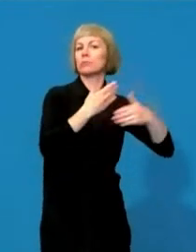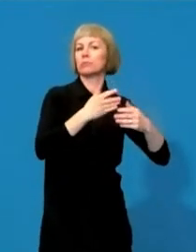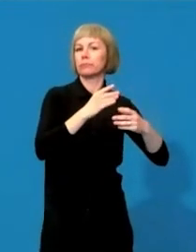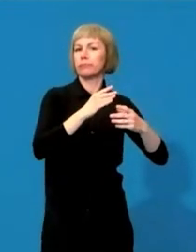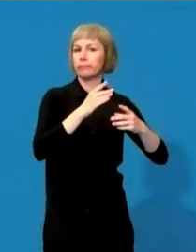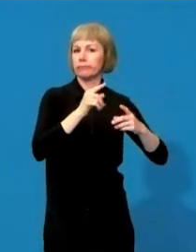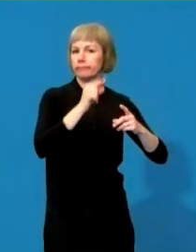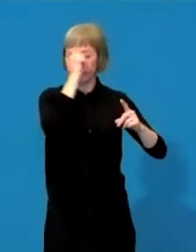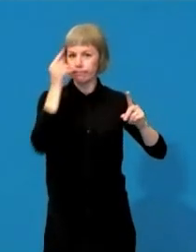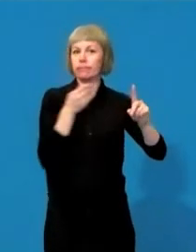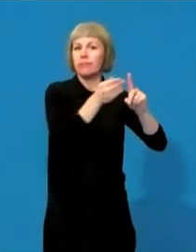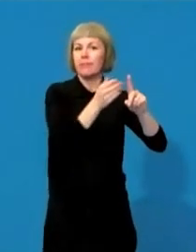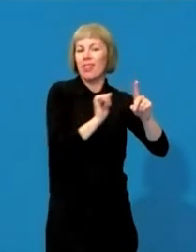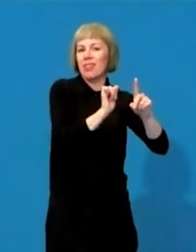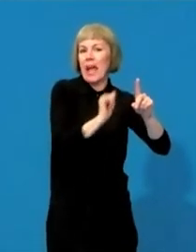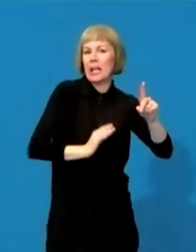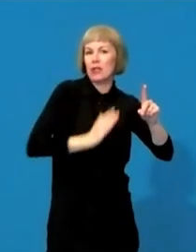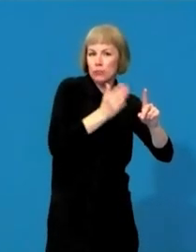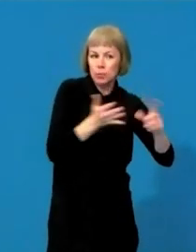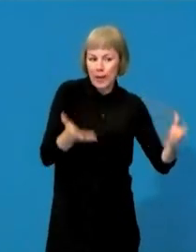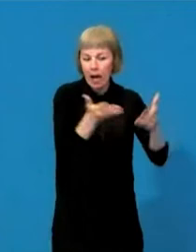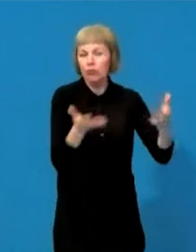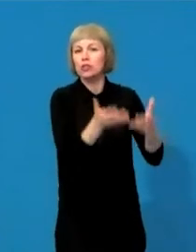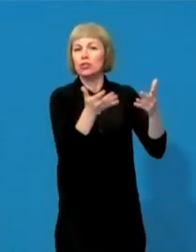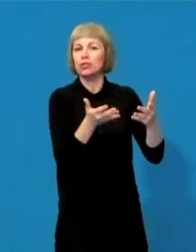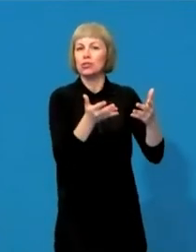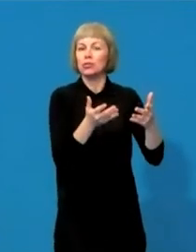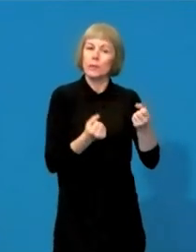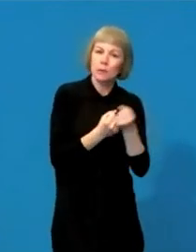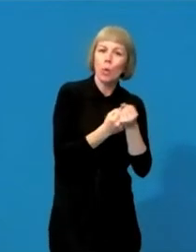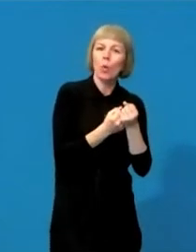Encourage them along to keep going with it and - or support them in a way, the stuff